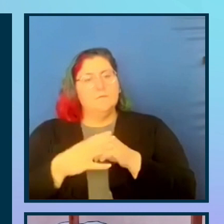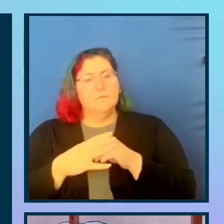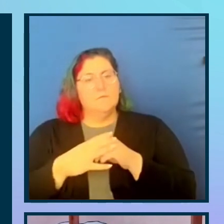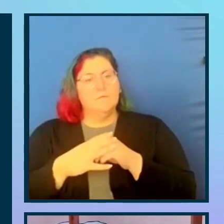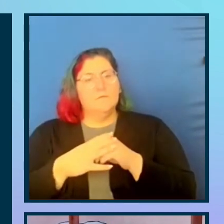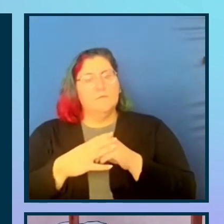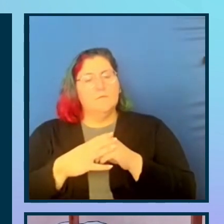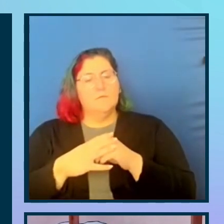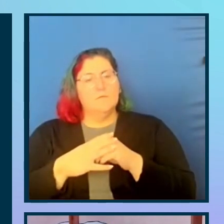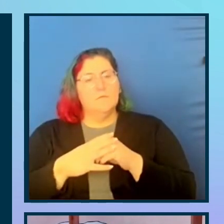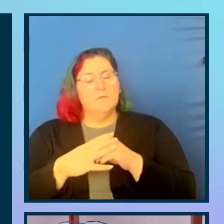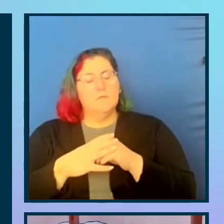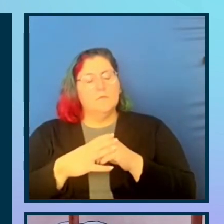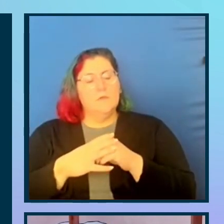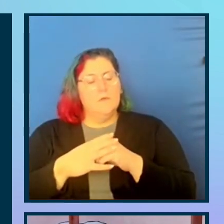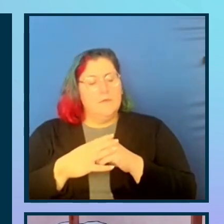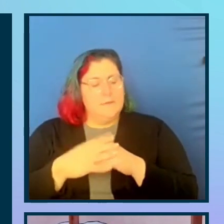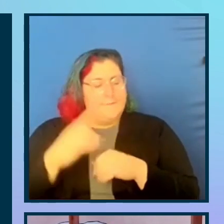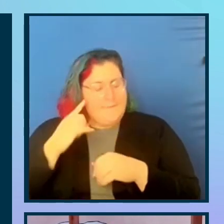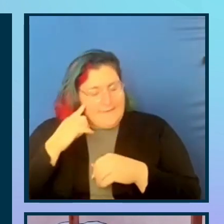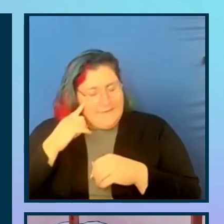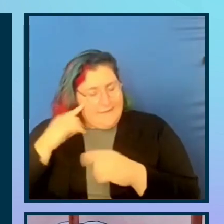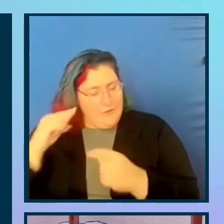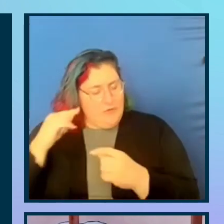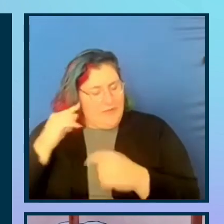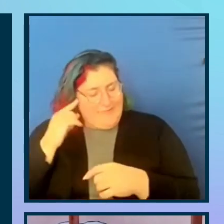Each of the following approaches has their own pros and cons, and I'm gonna be focusing a lot